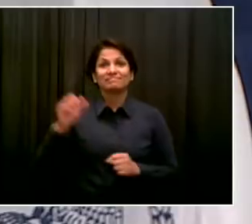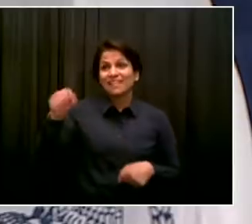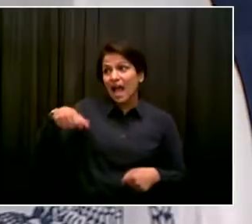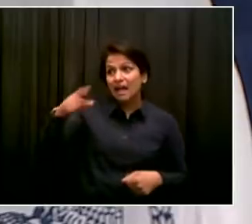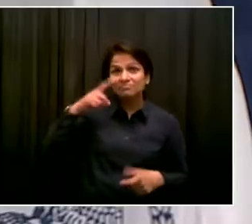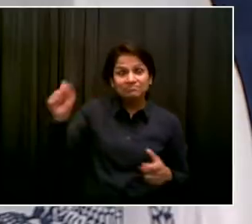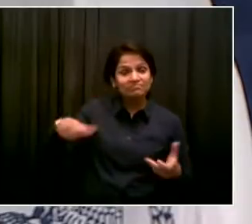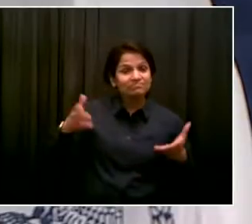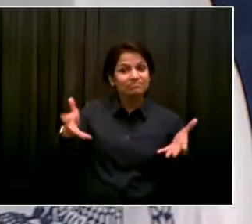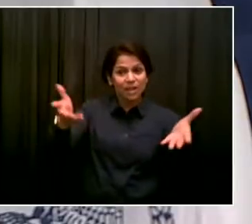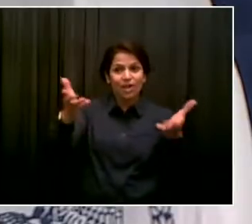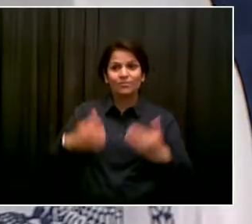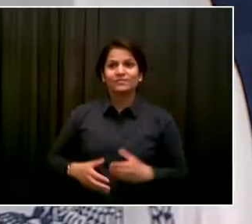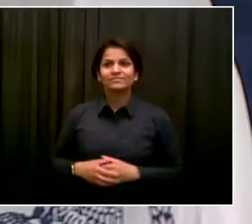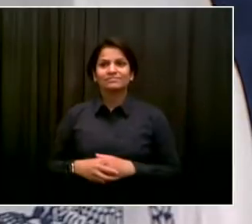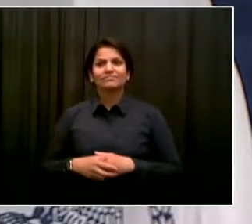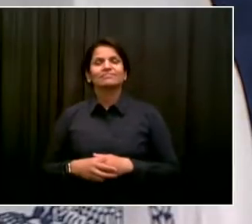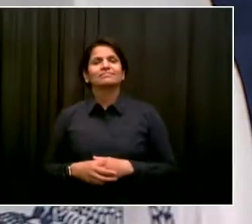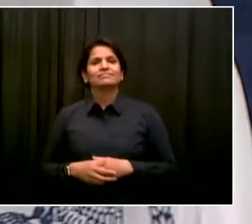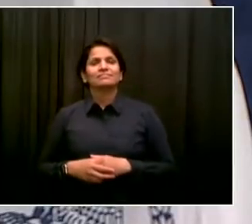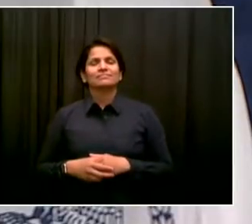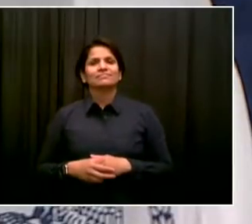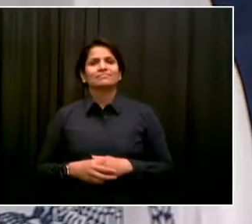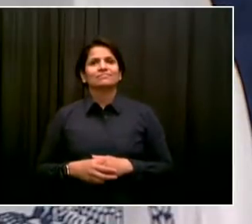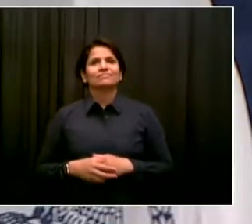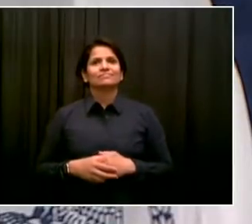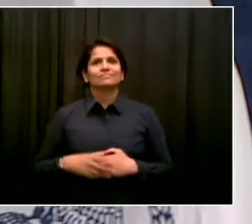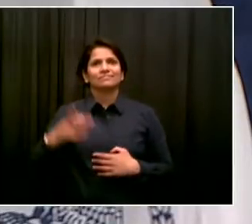Reporter: THANK YOU FOR TAKING MY CALL. HOPING THEY GET OUTSIDE AND